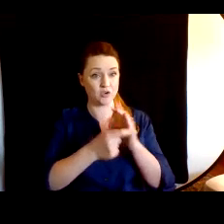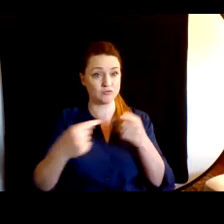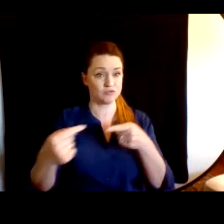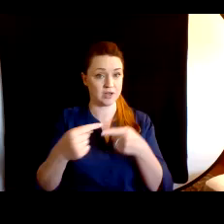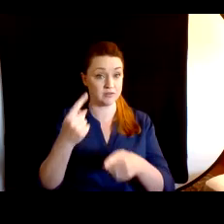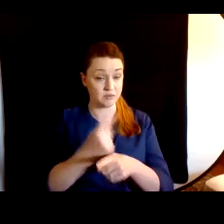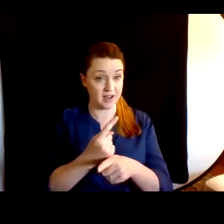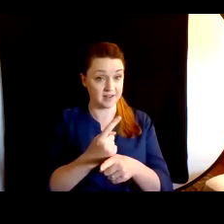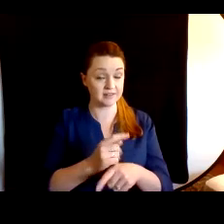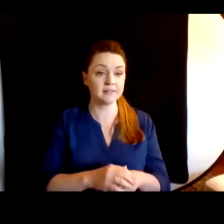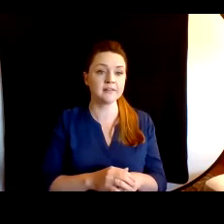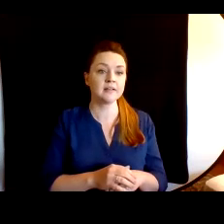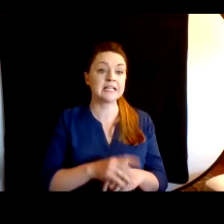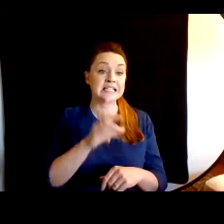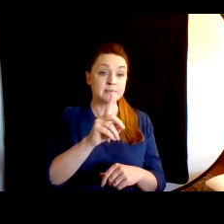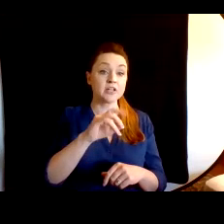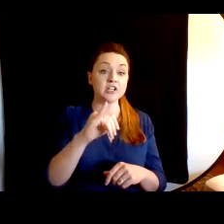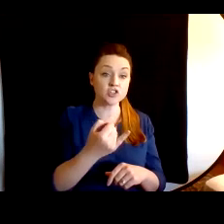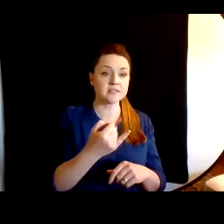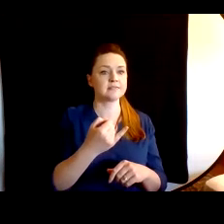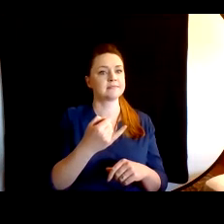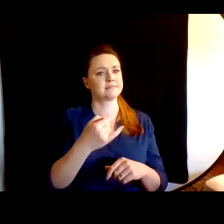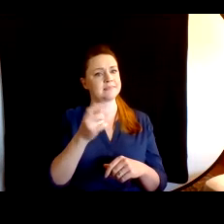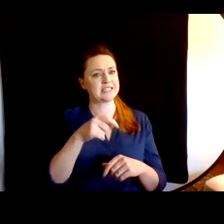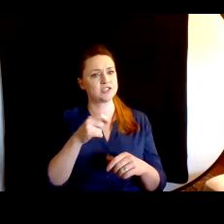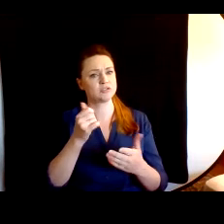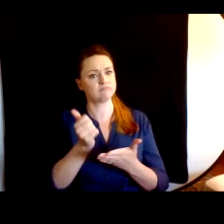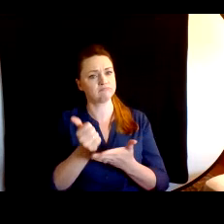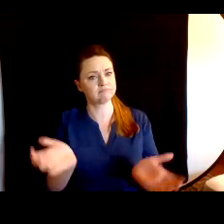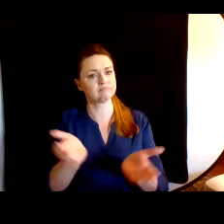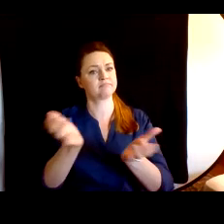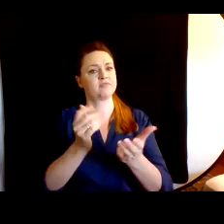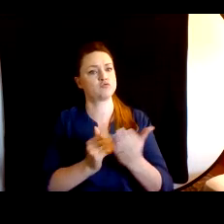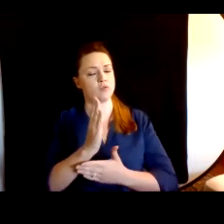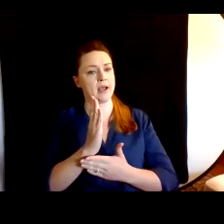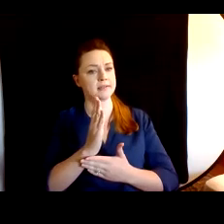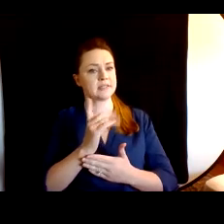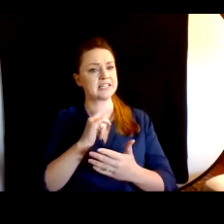that multiple tools and tactics are needed to help communities survive and thrive.